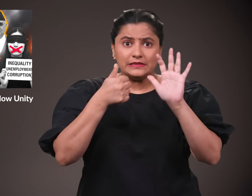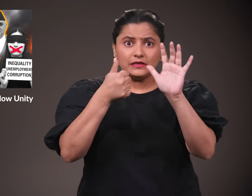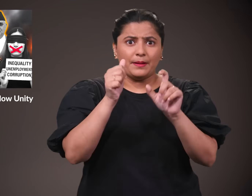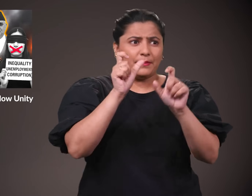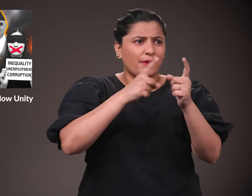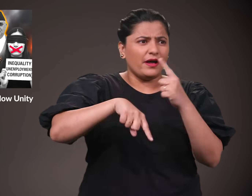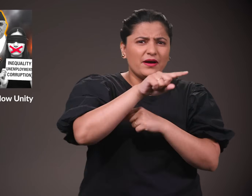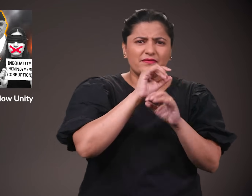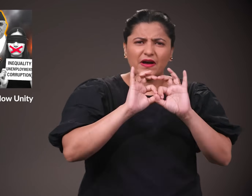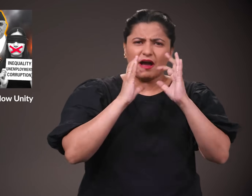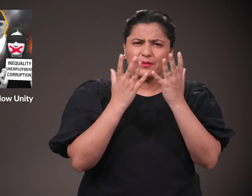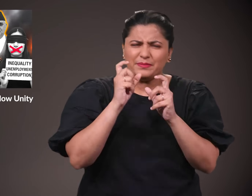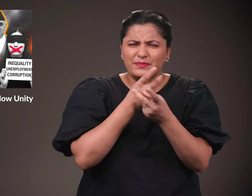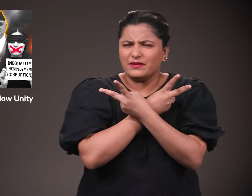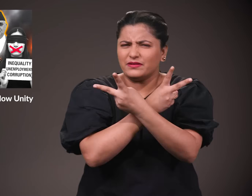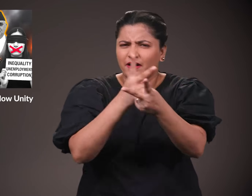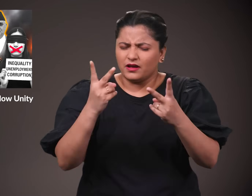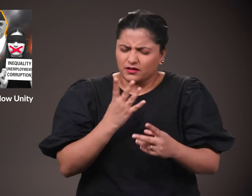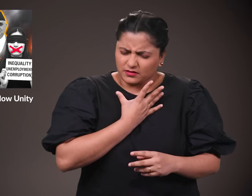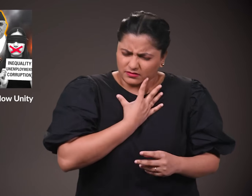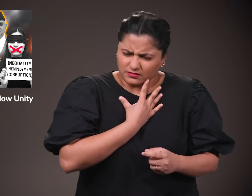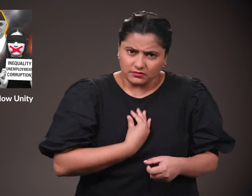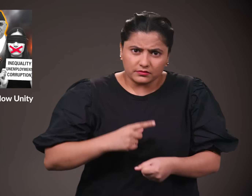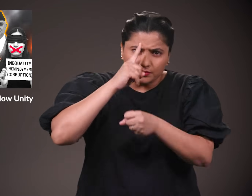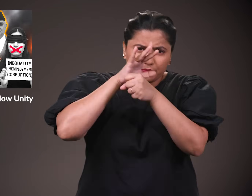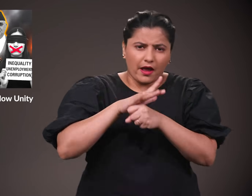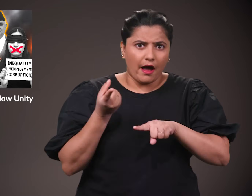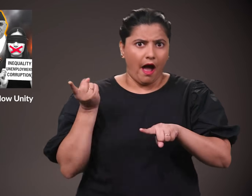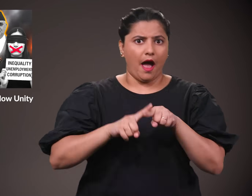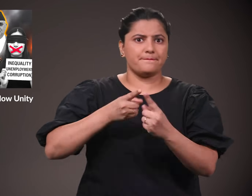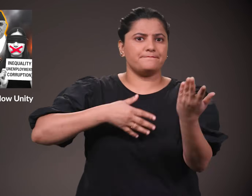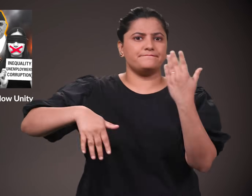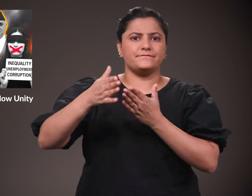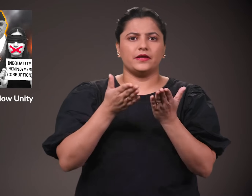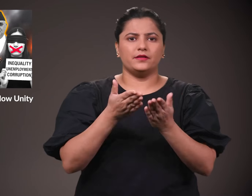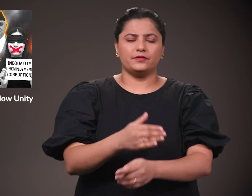6. Families mourned the loss of their children, creating a deeply tragic situation.